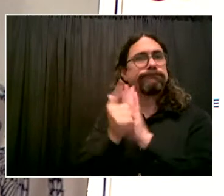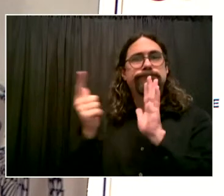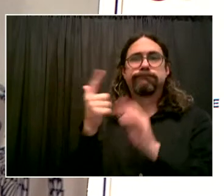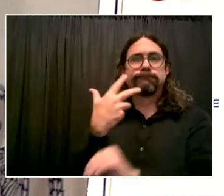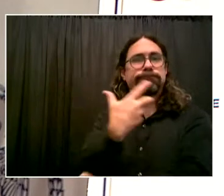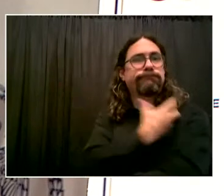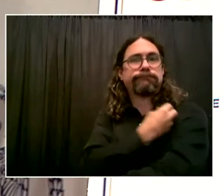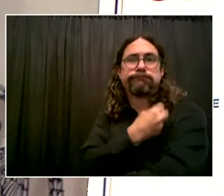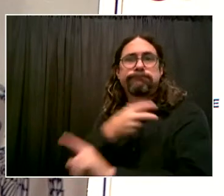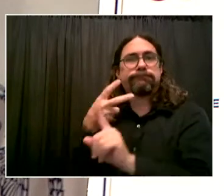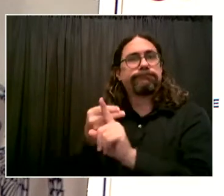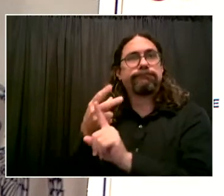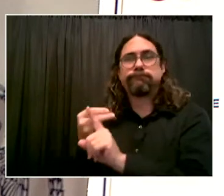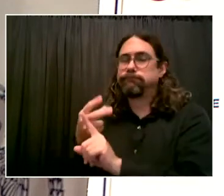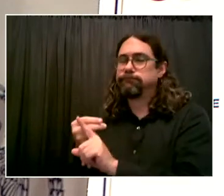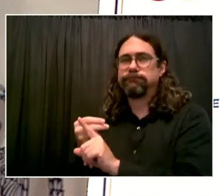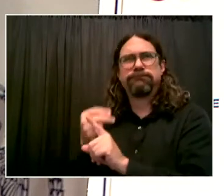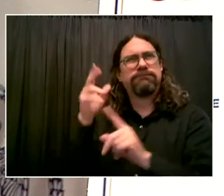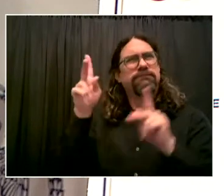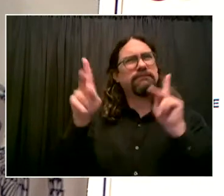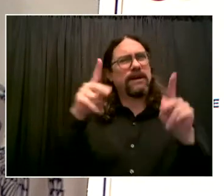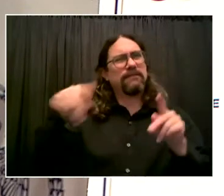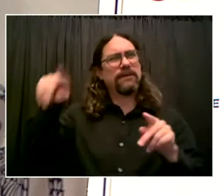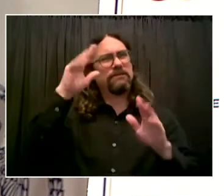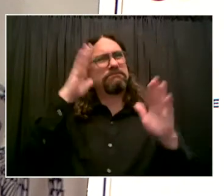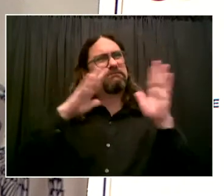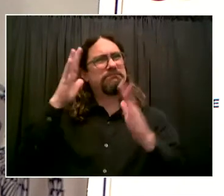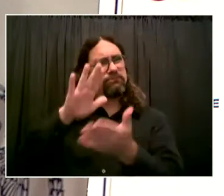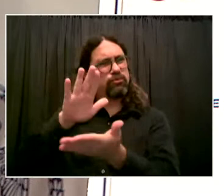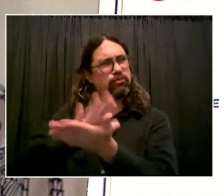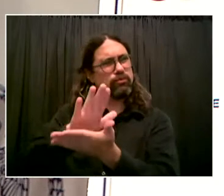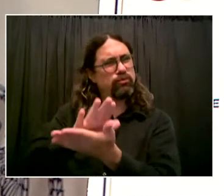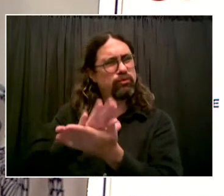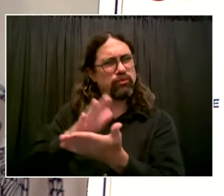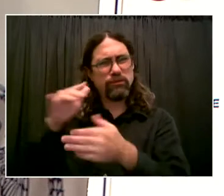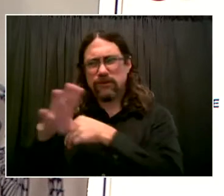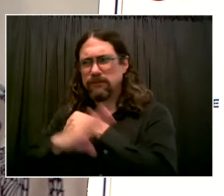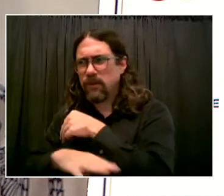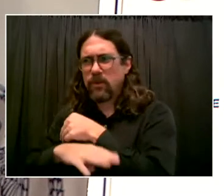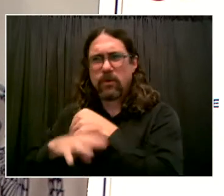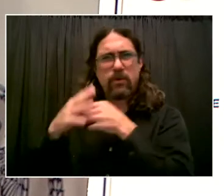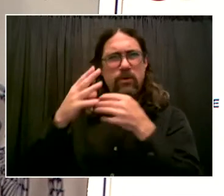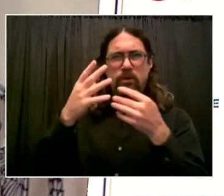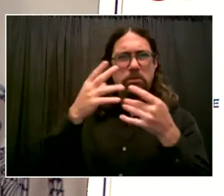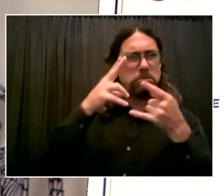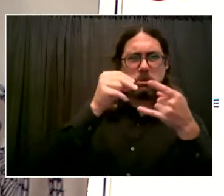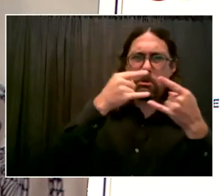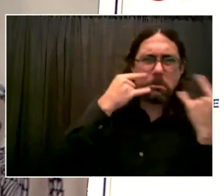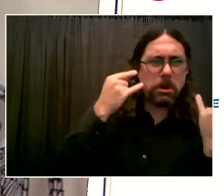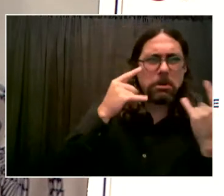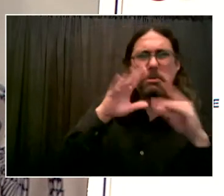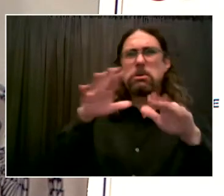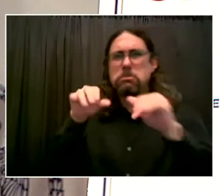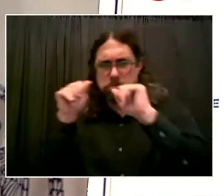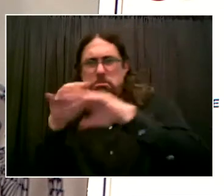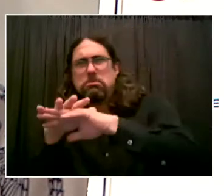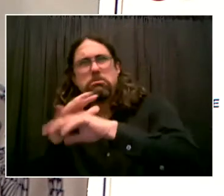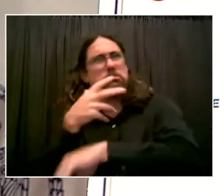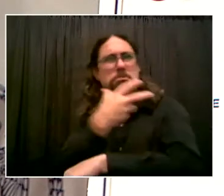AFTER LAST YEAR'S STAGGERED OPENING WHY NOT JUST PREPARE IN